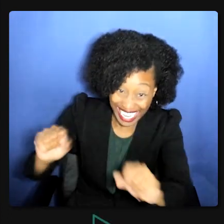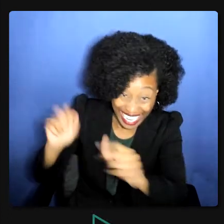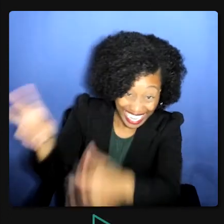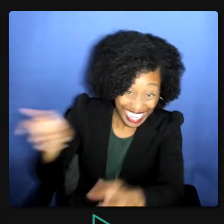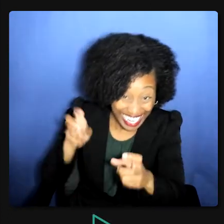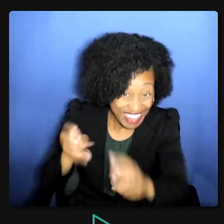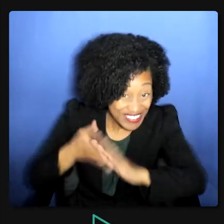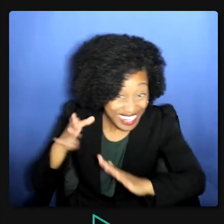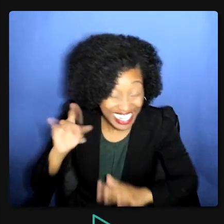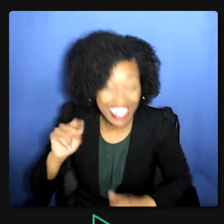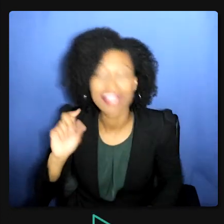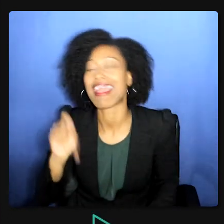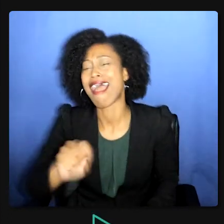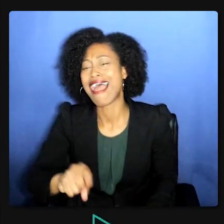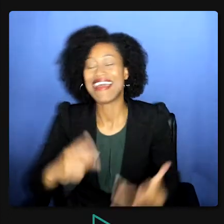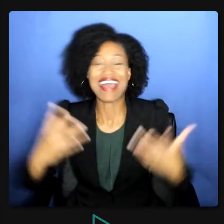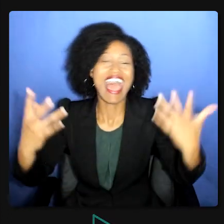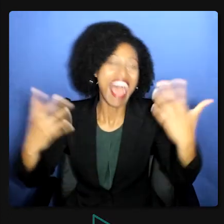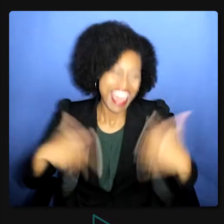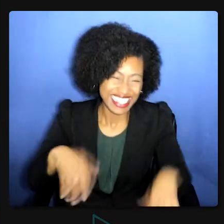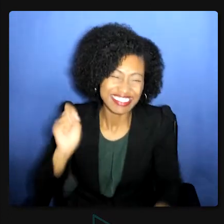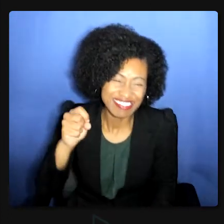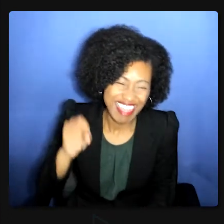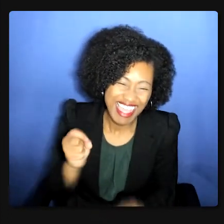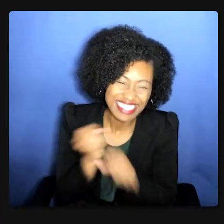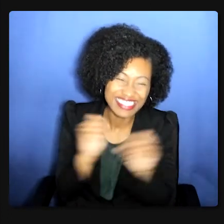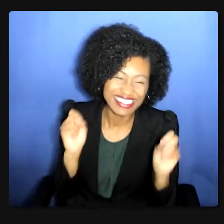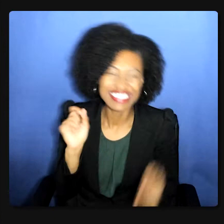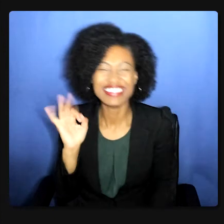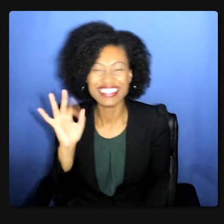[Dimitris] Very safe running scripts on the internet. [Dimitris] We're good. It's safe. -[Amie] All right.